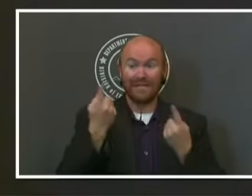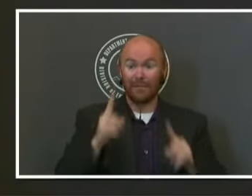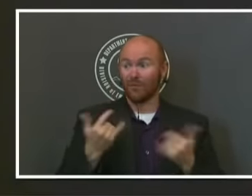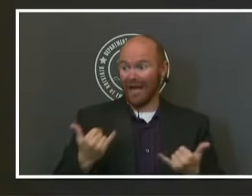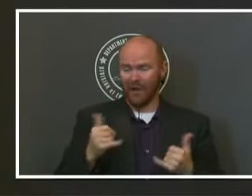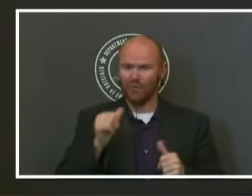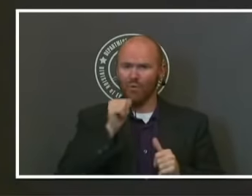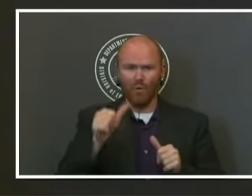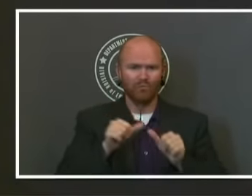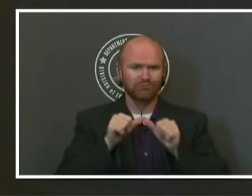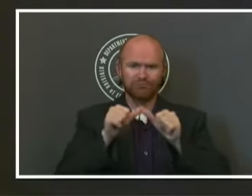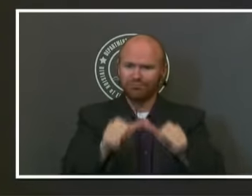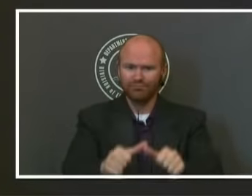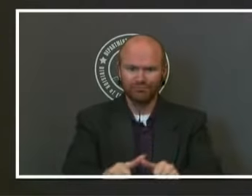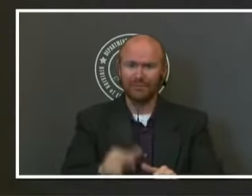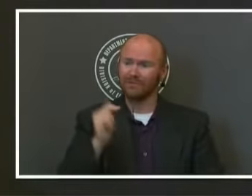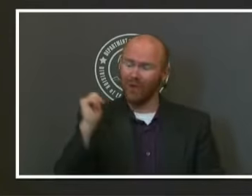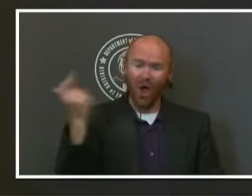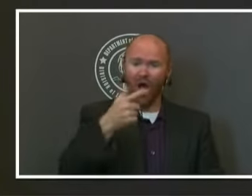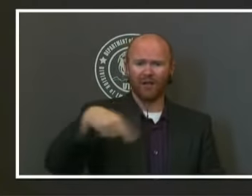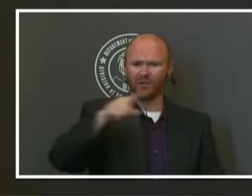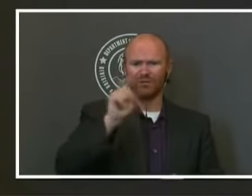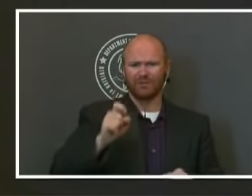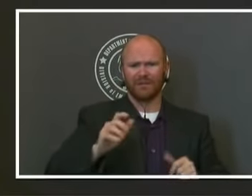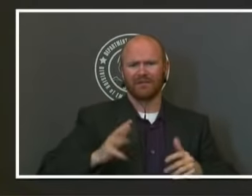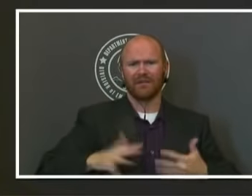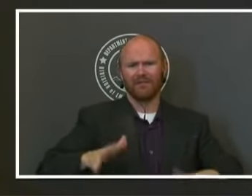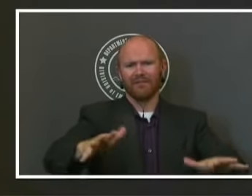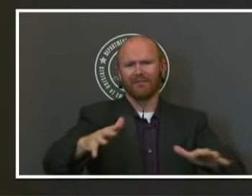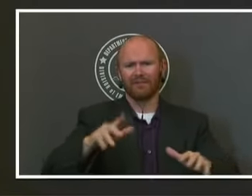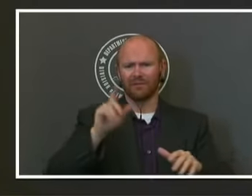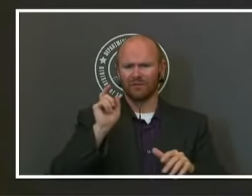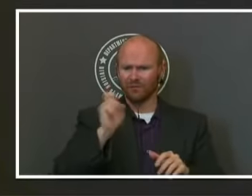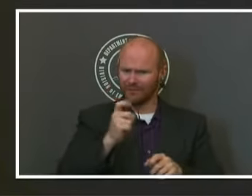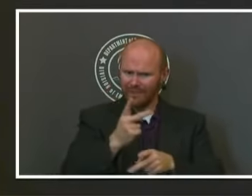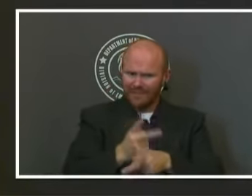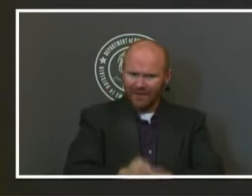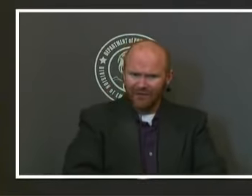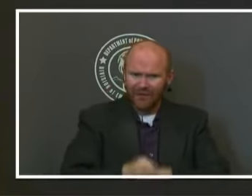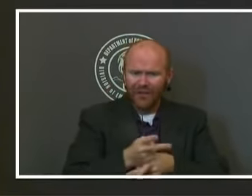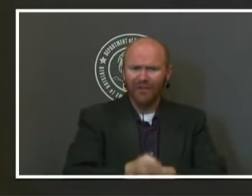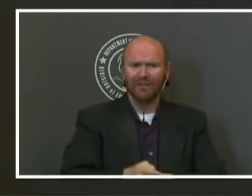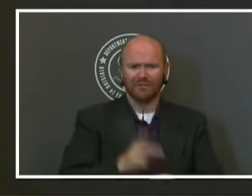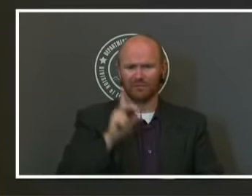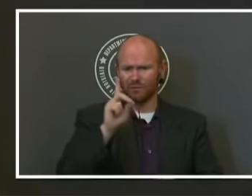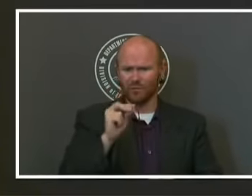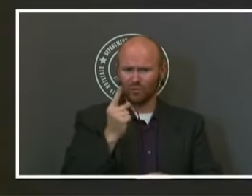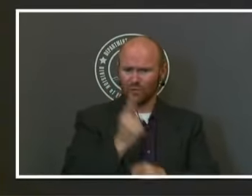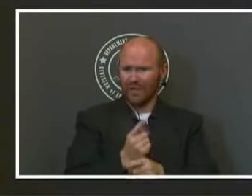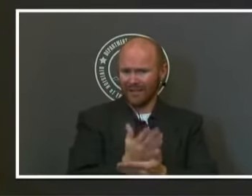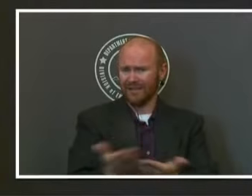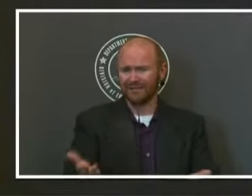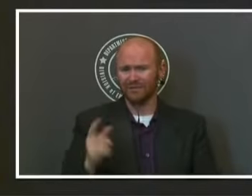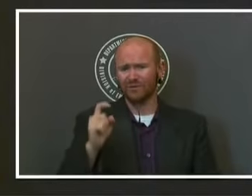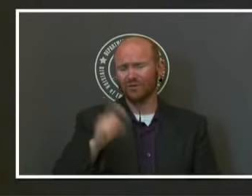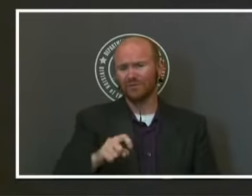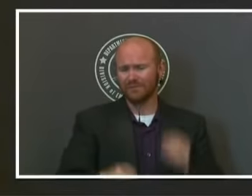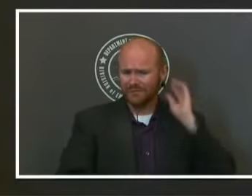issue causes all alarm and we